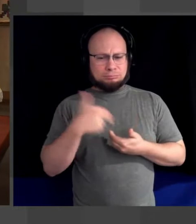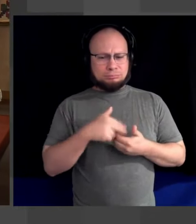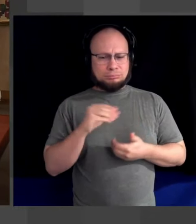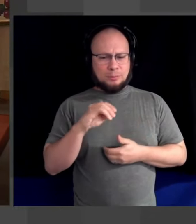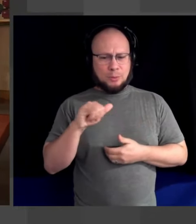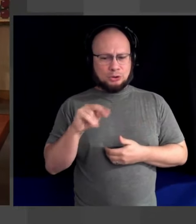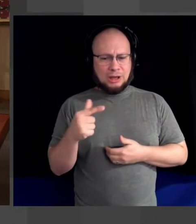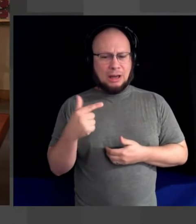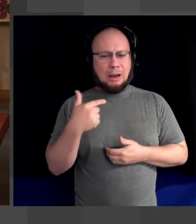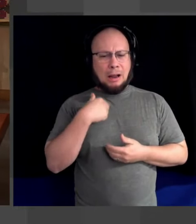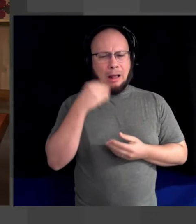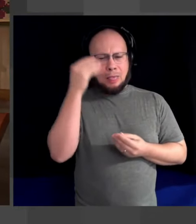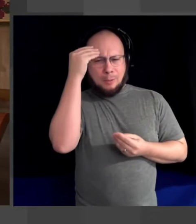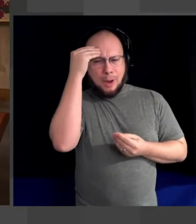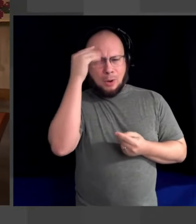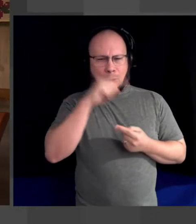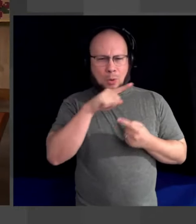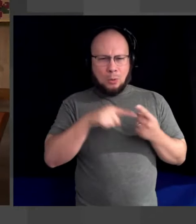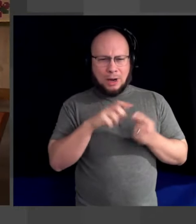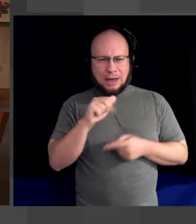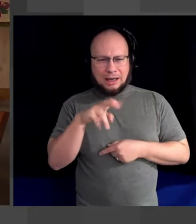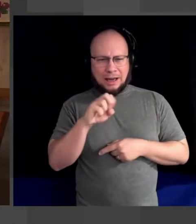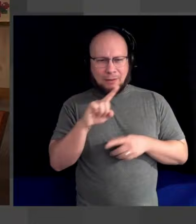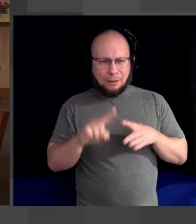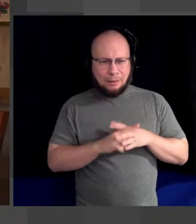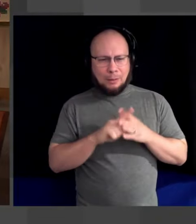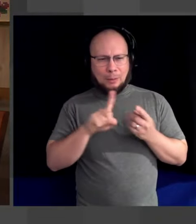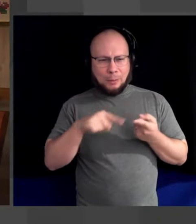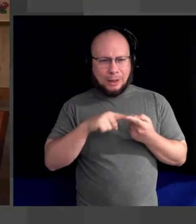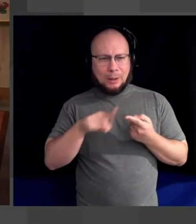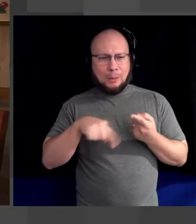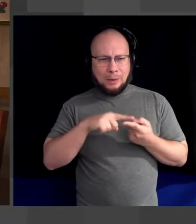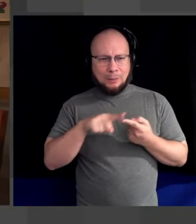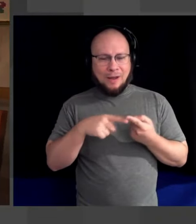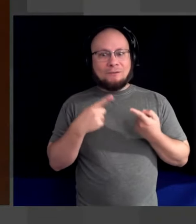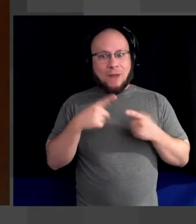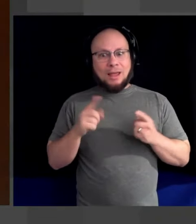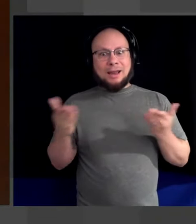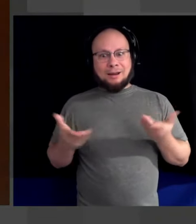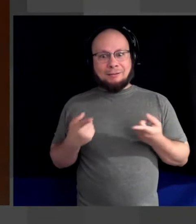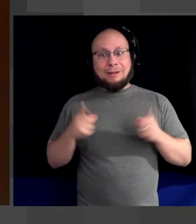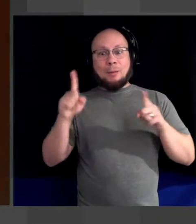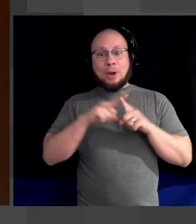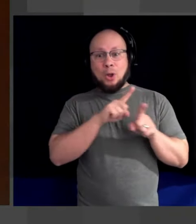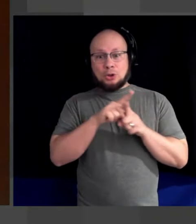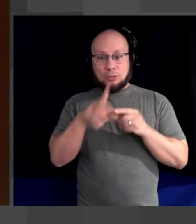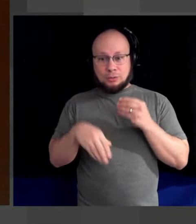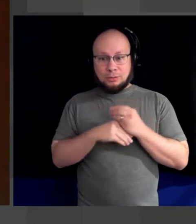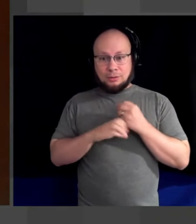I'M SO EXCITED. EVEN BEFORE I JOINED MOJANG I